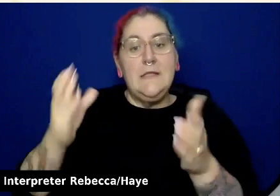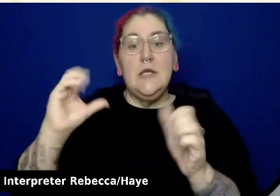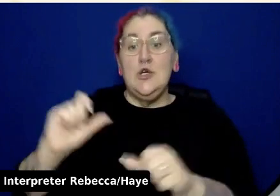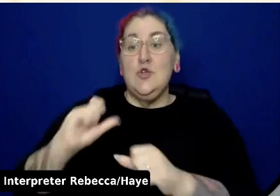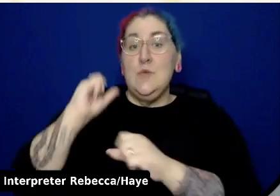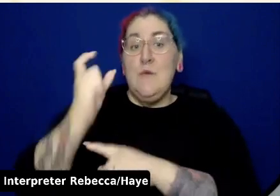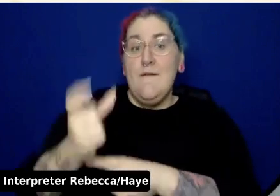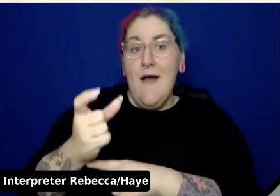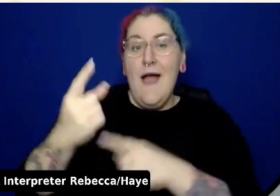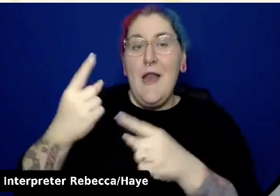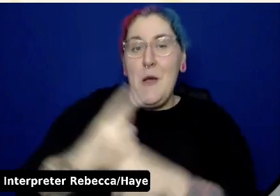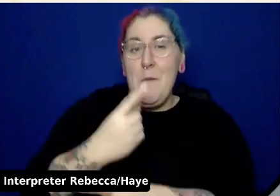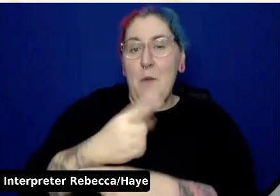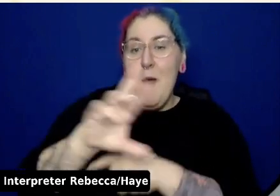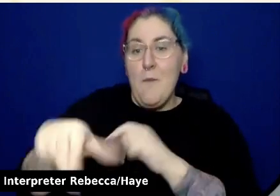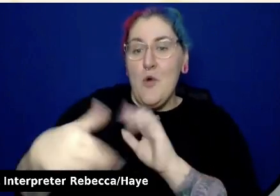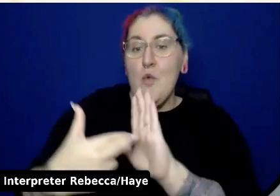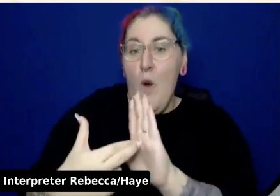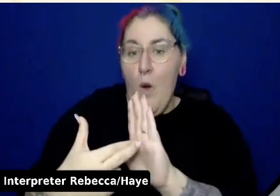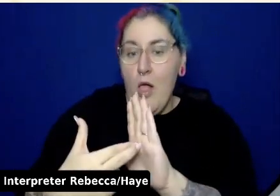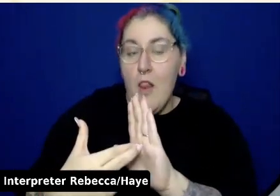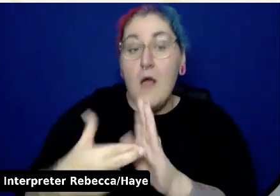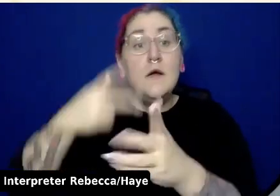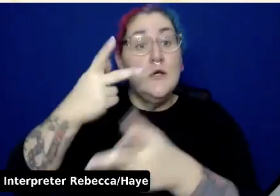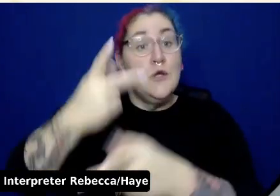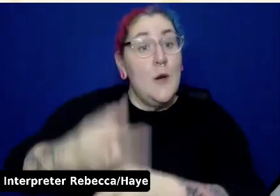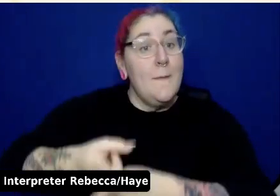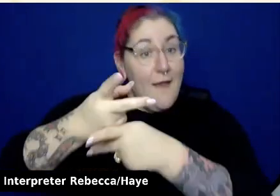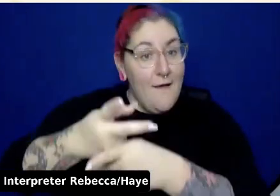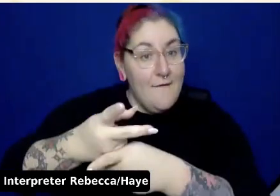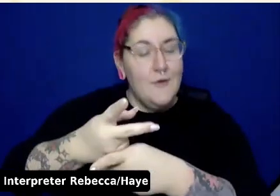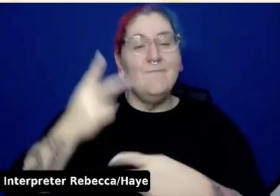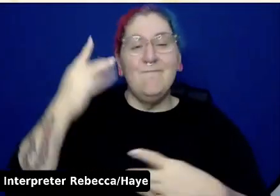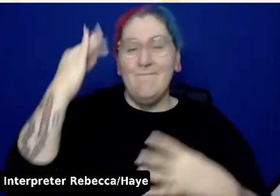So always take these points in mind while providing accessible names.